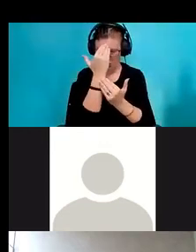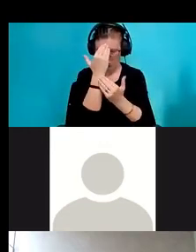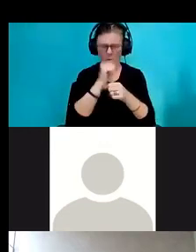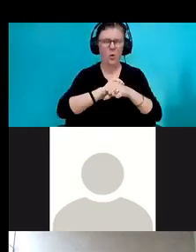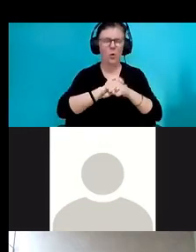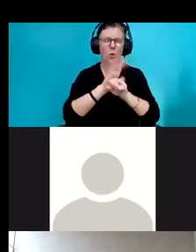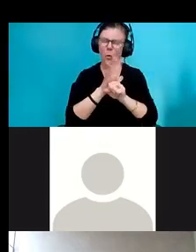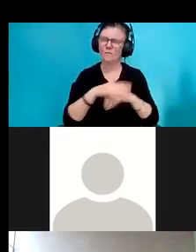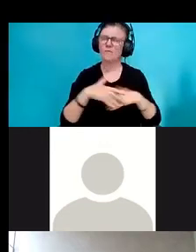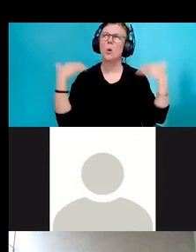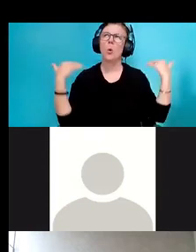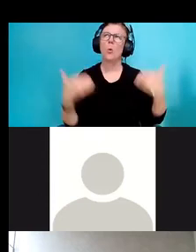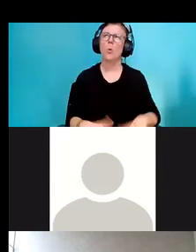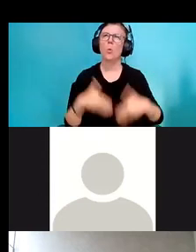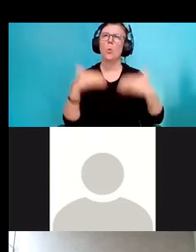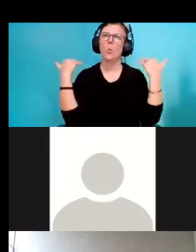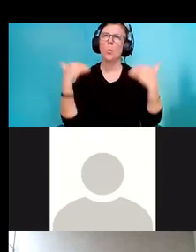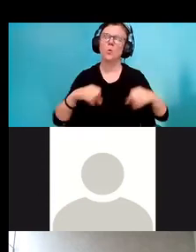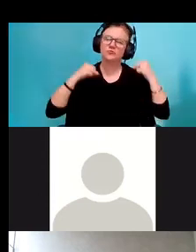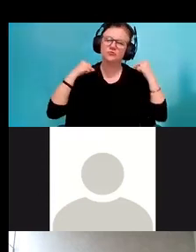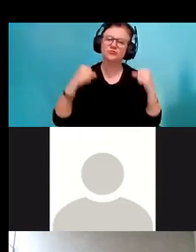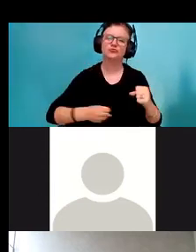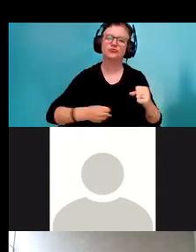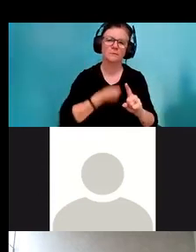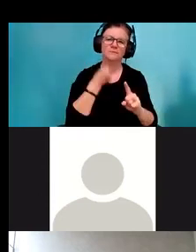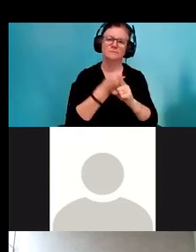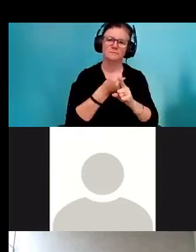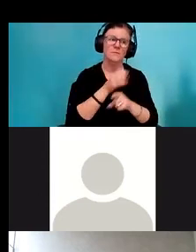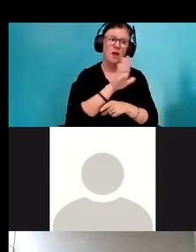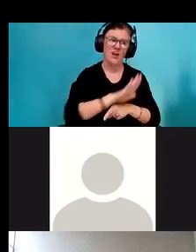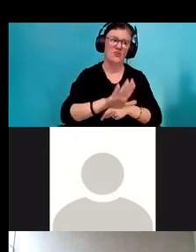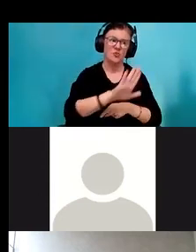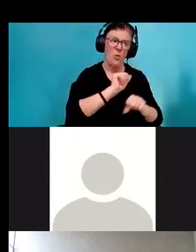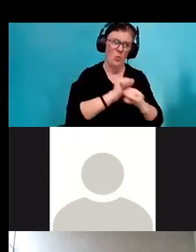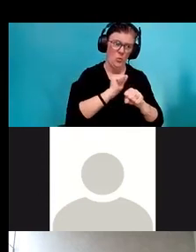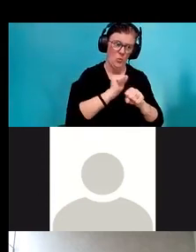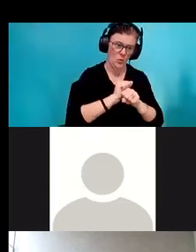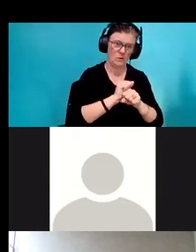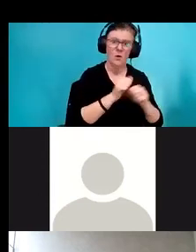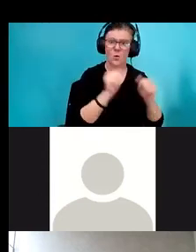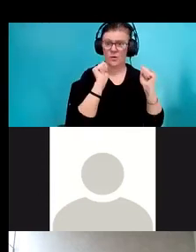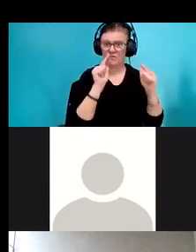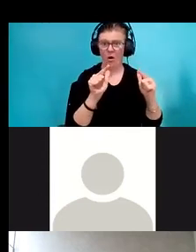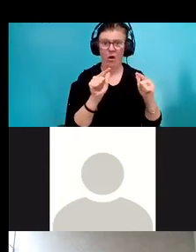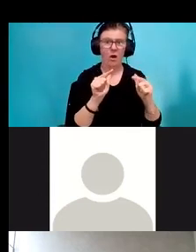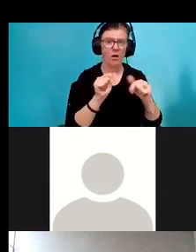had an extraordinary impact on everyone, and particularly